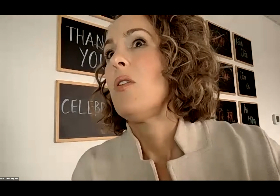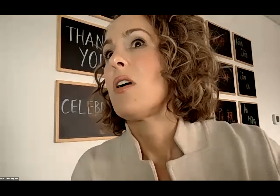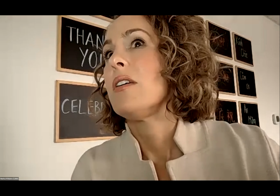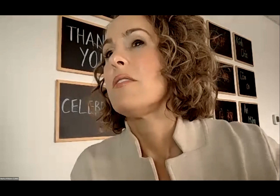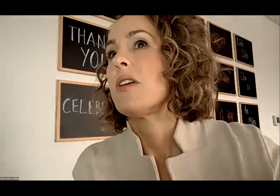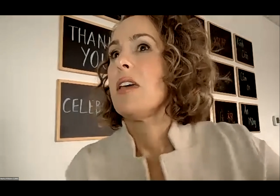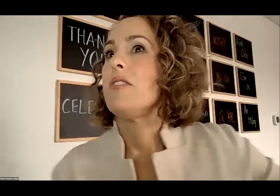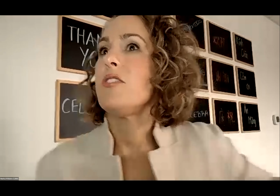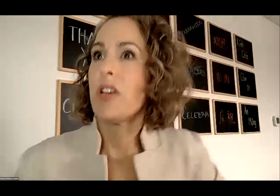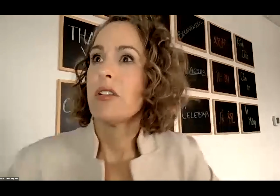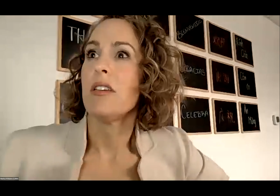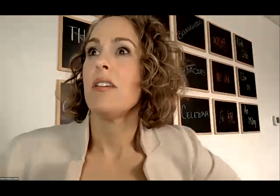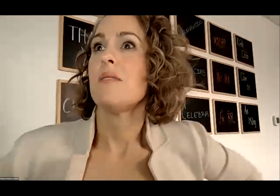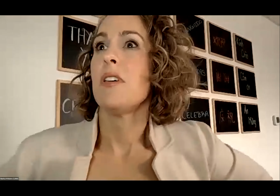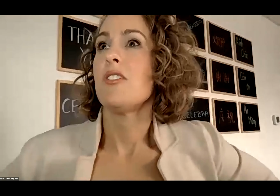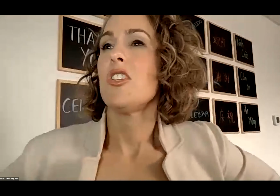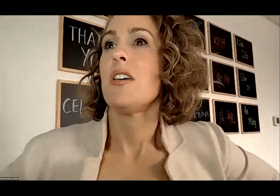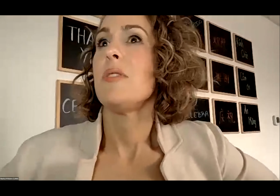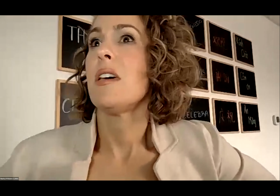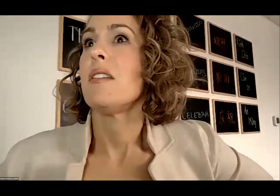or is it okay to translate as much as we can?